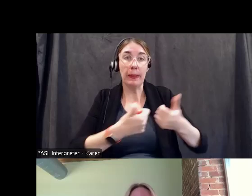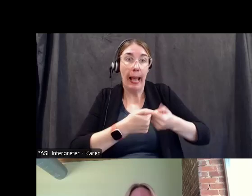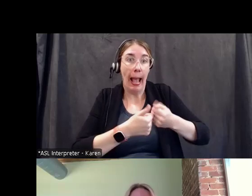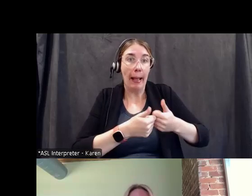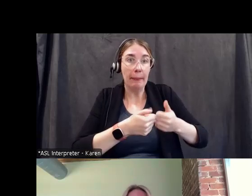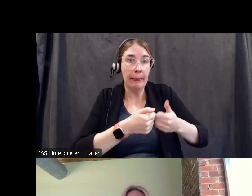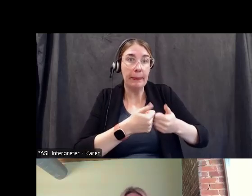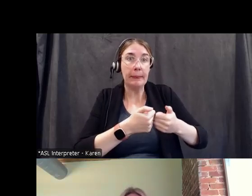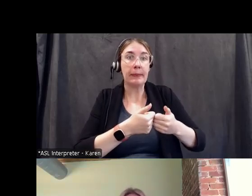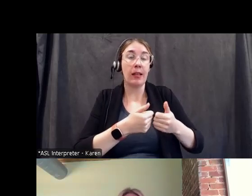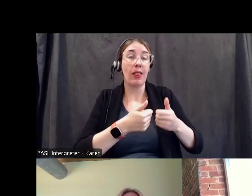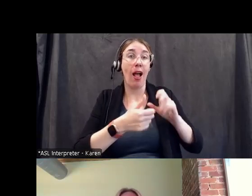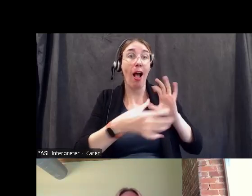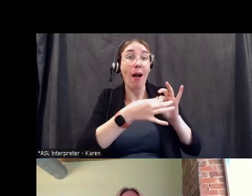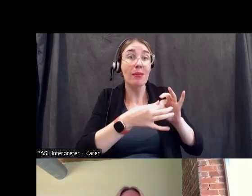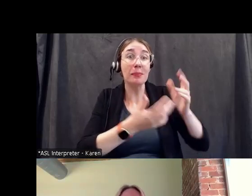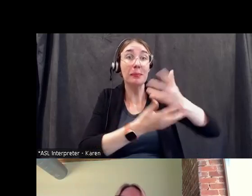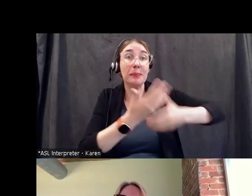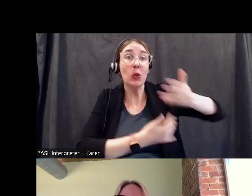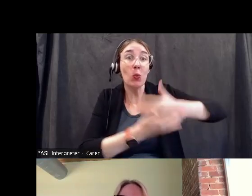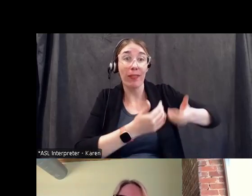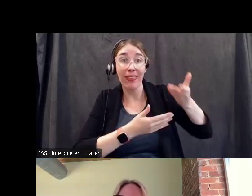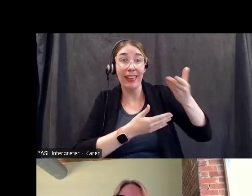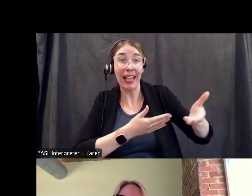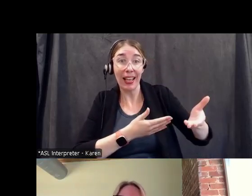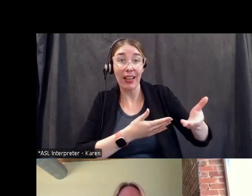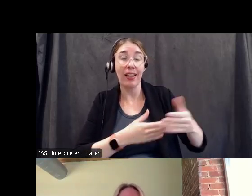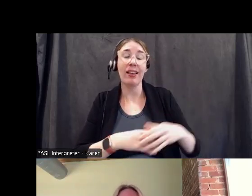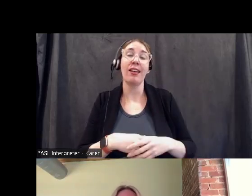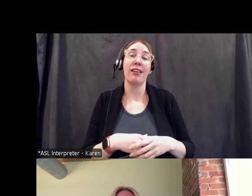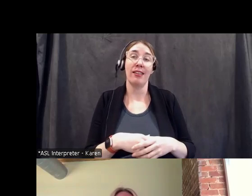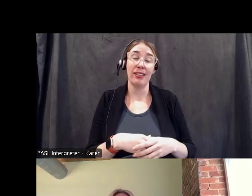able to meet people socially that way, and it's got a really big universal appeal.